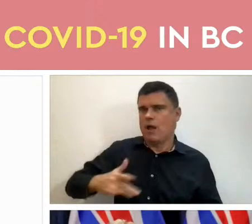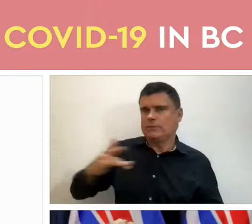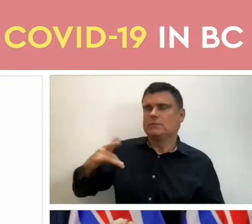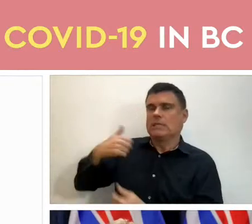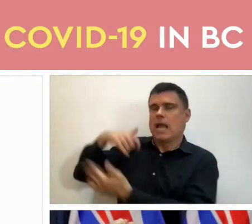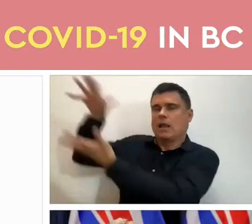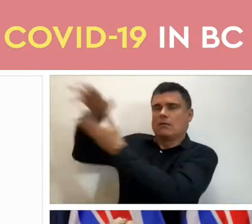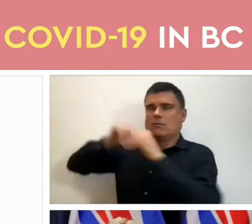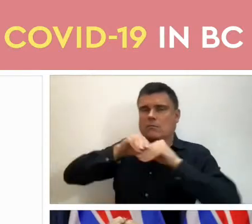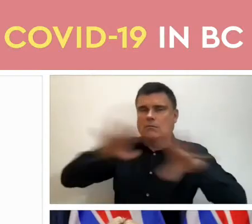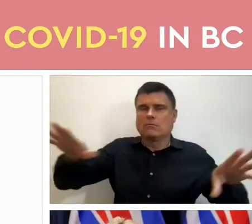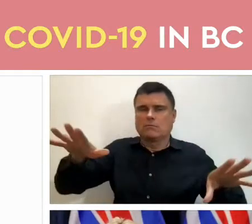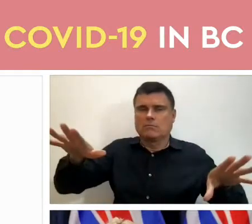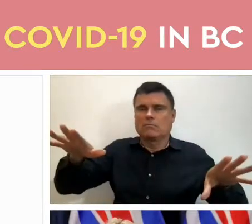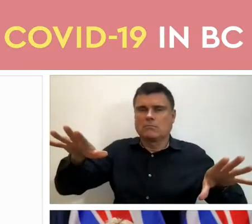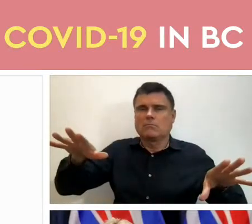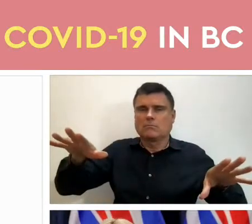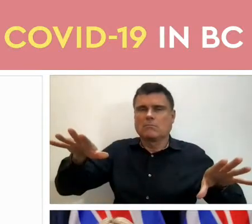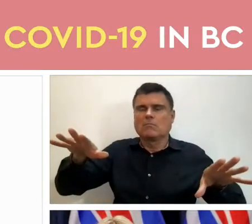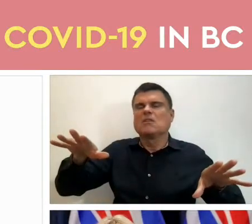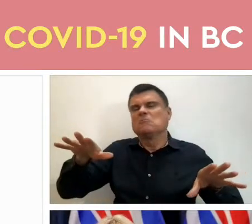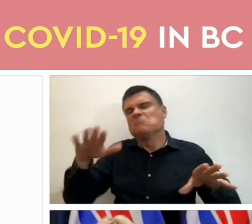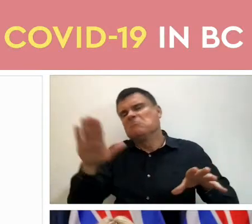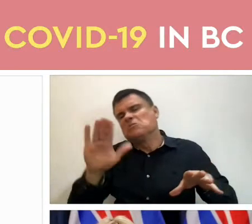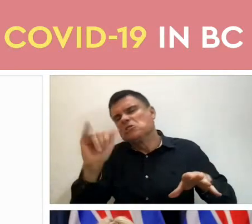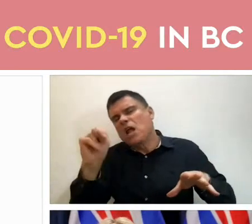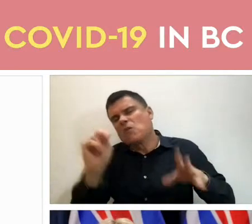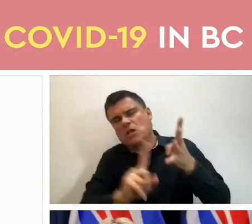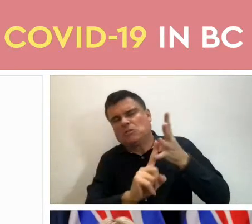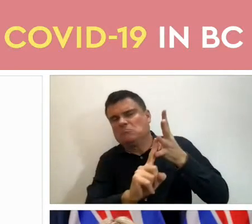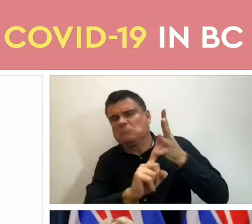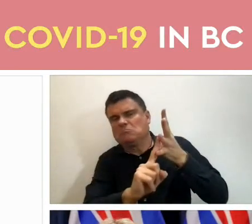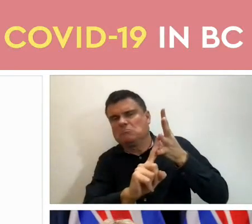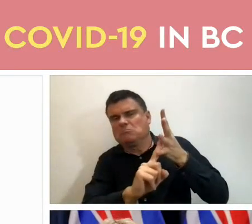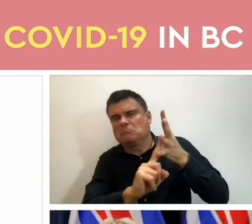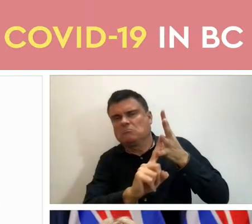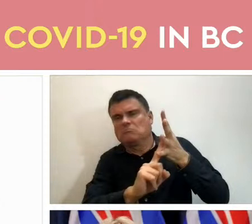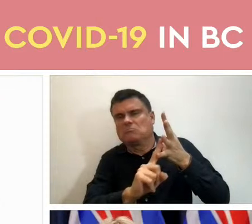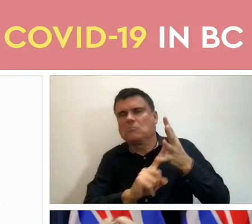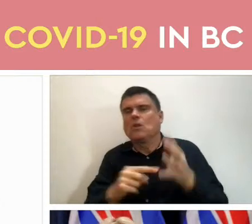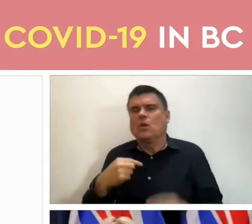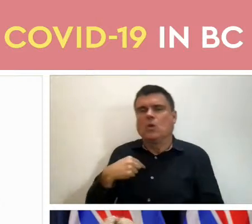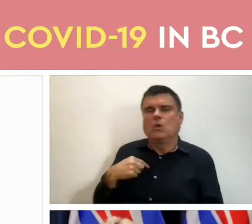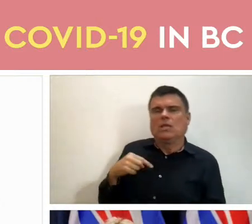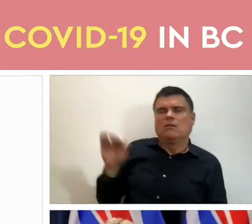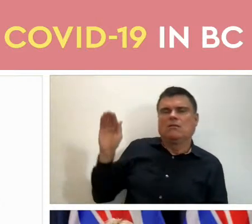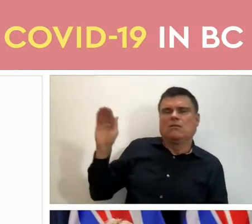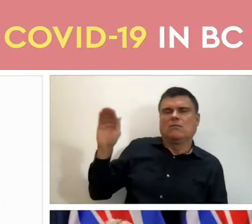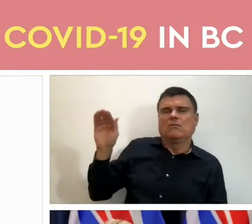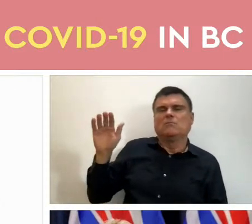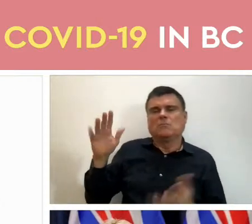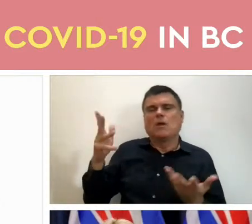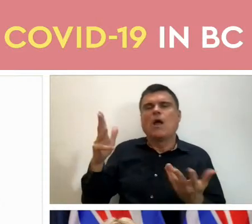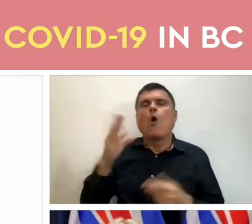Of these about 10 million are expected to be the at home lateral flow tests, the ones